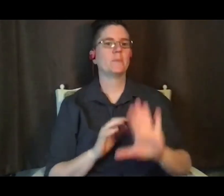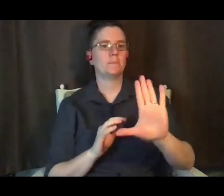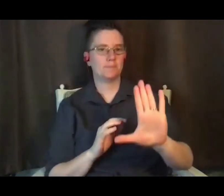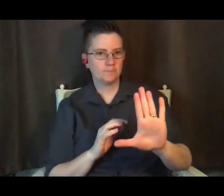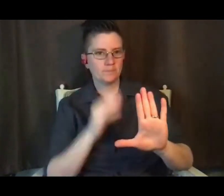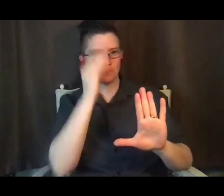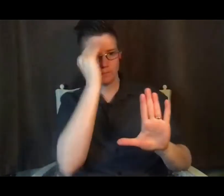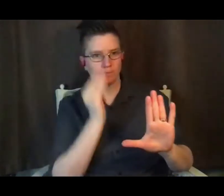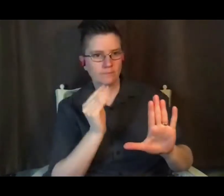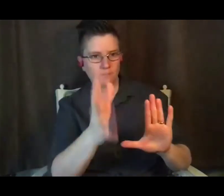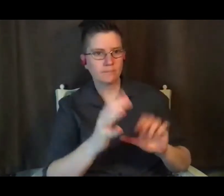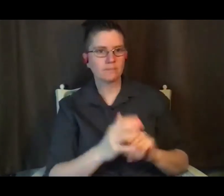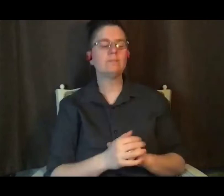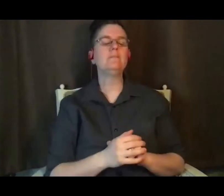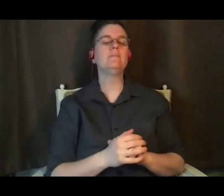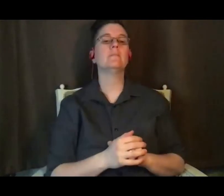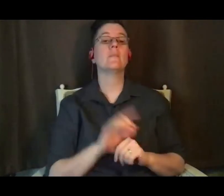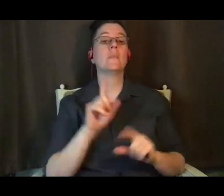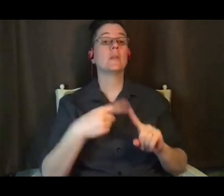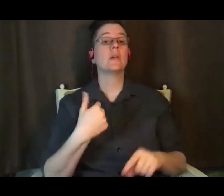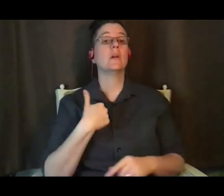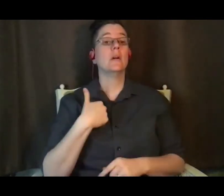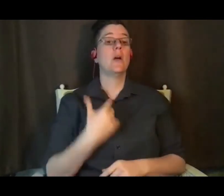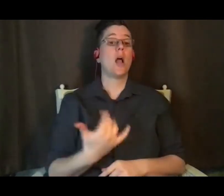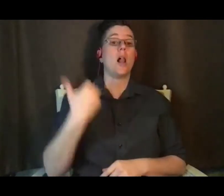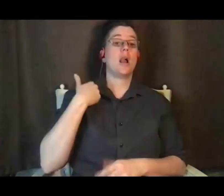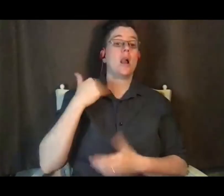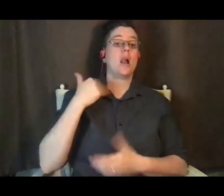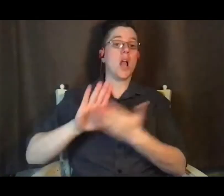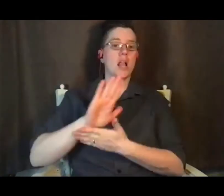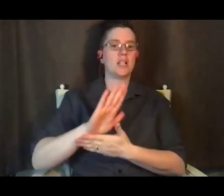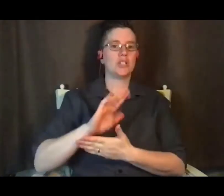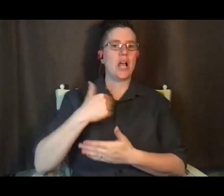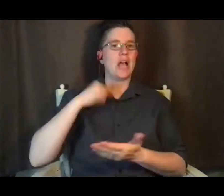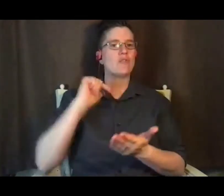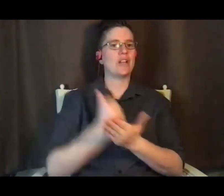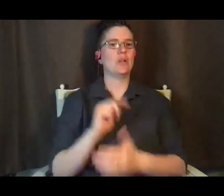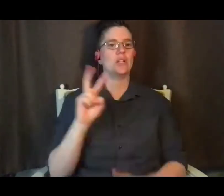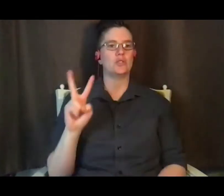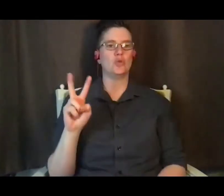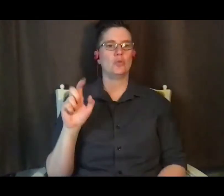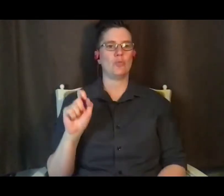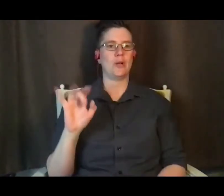about me when i was in college i graduated with a 2.8 gpa in the bottom eight percent